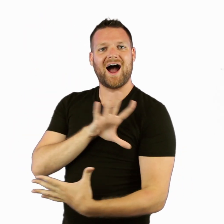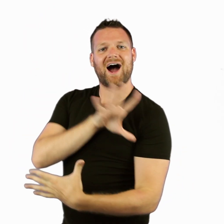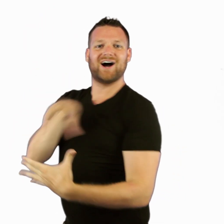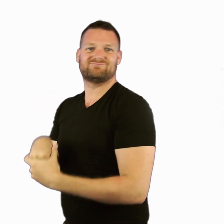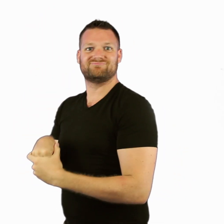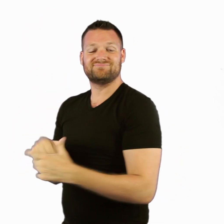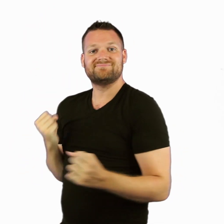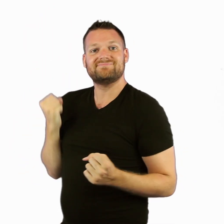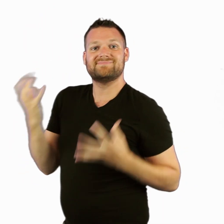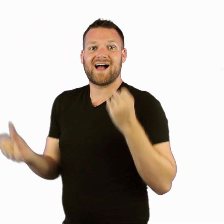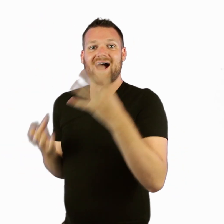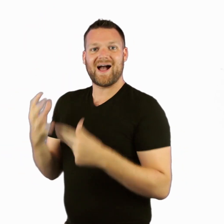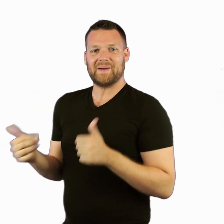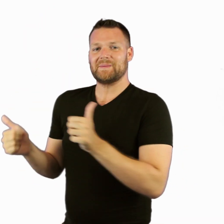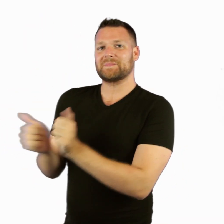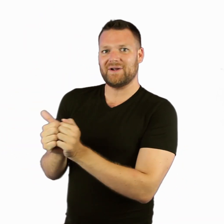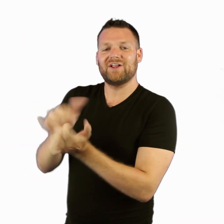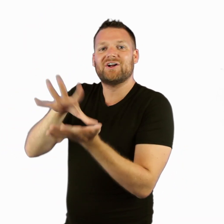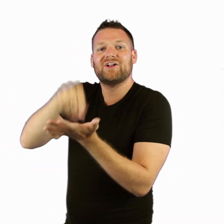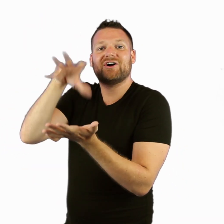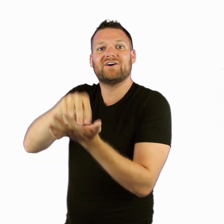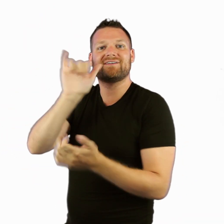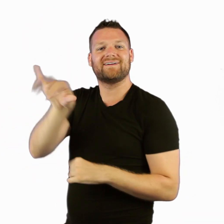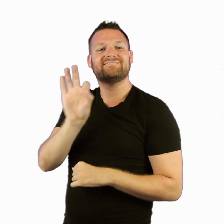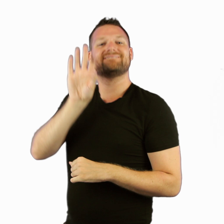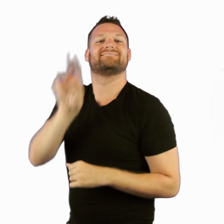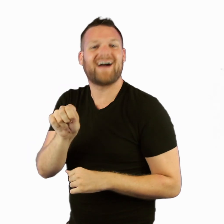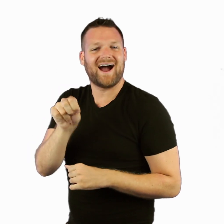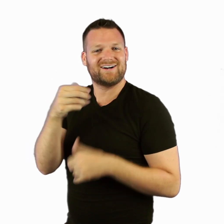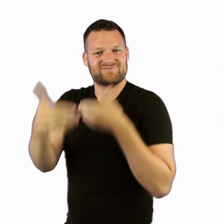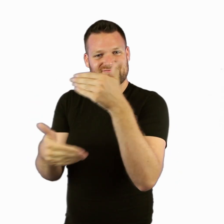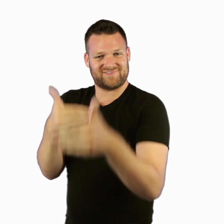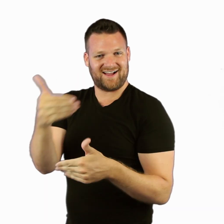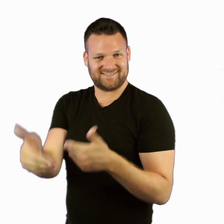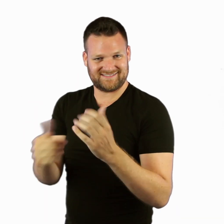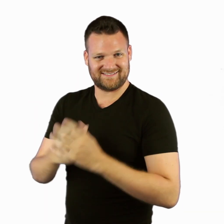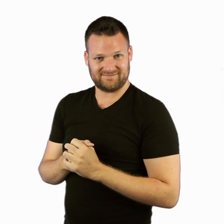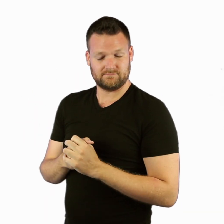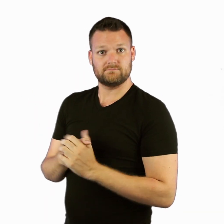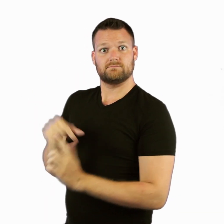and adults can enjoy the songs together, keeping language learning fun.